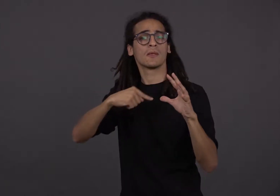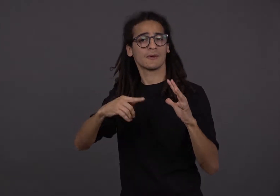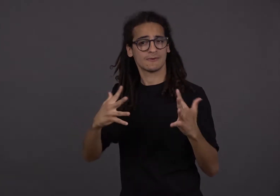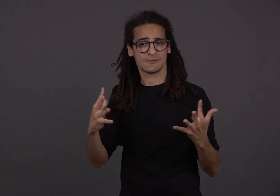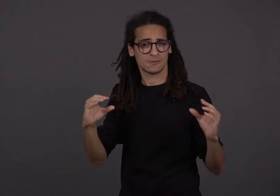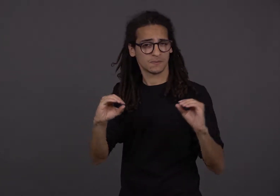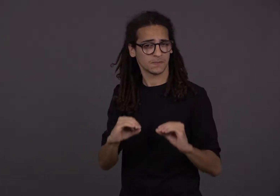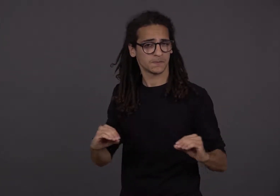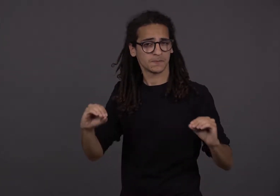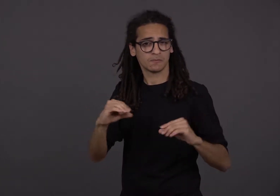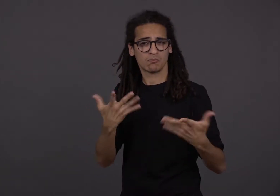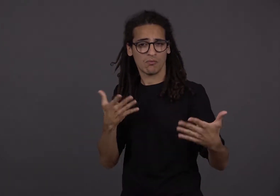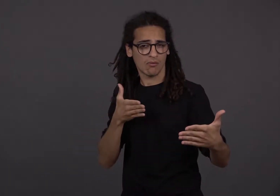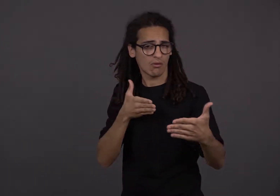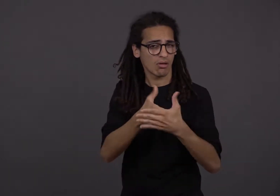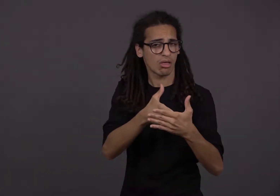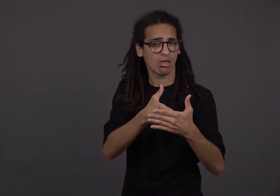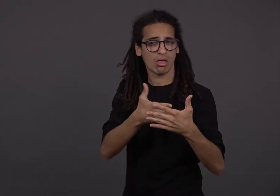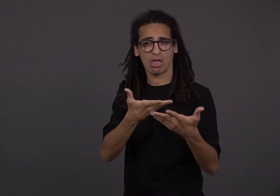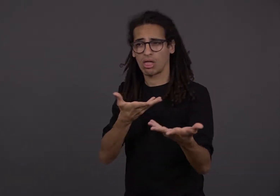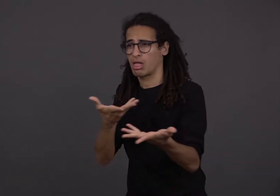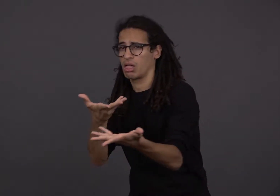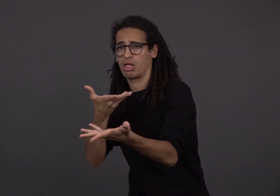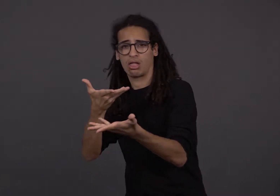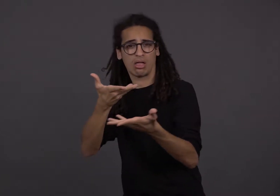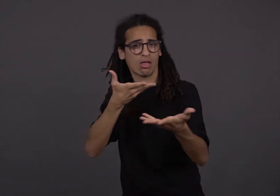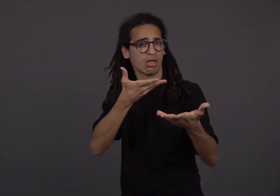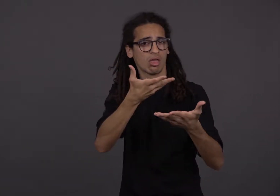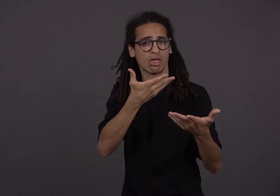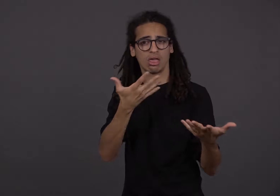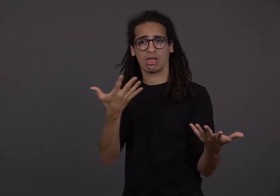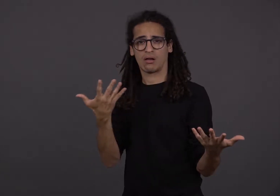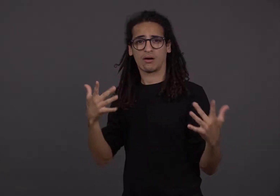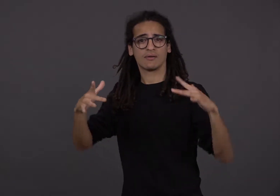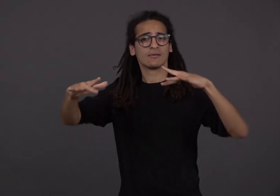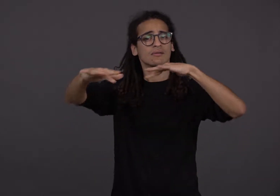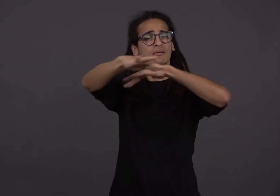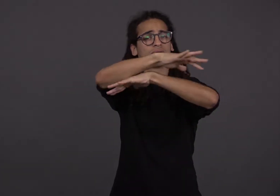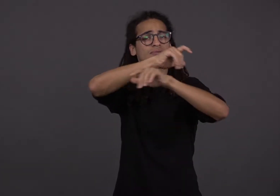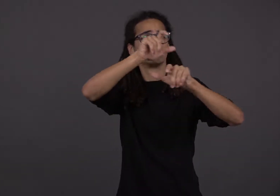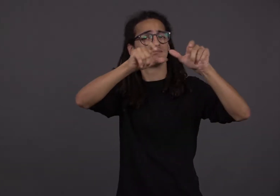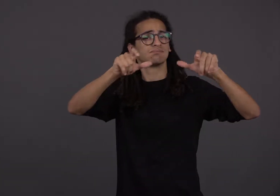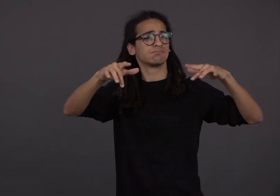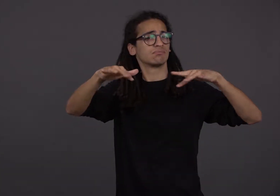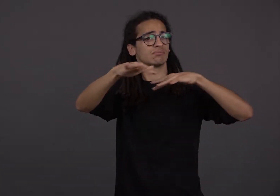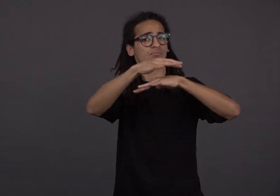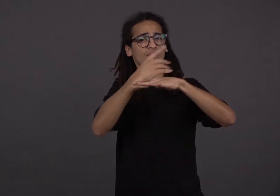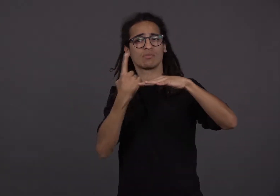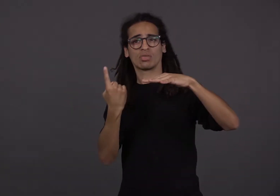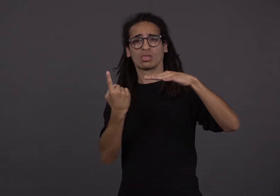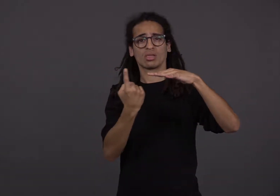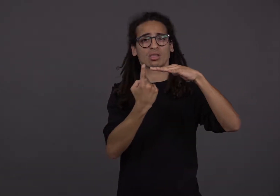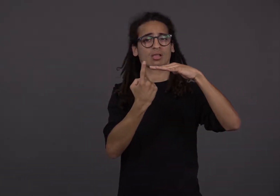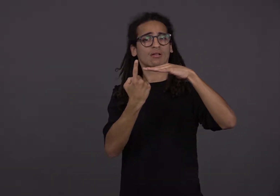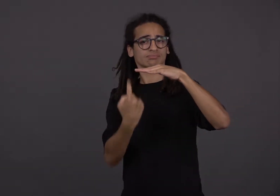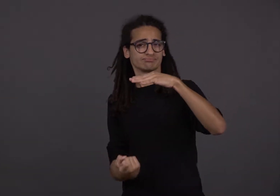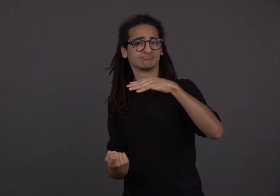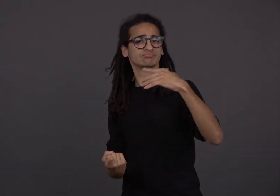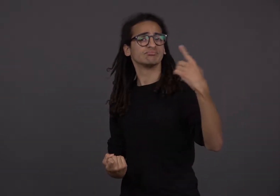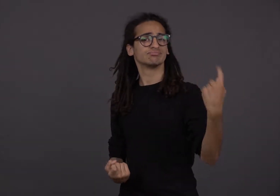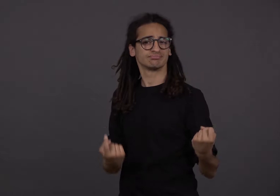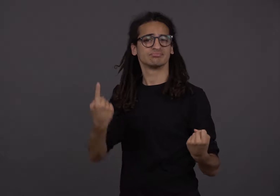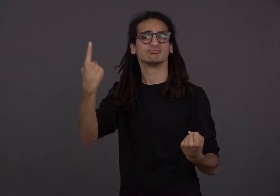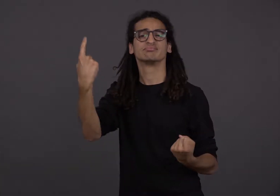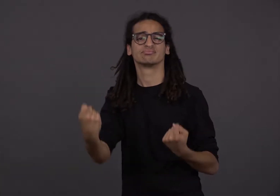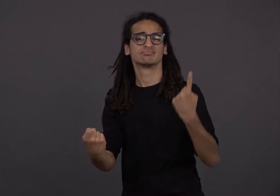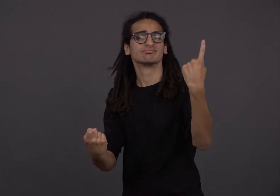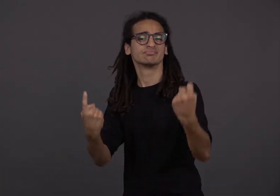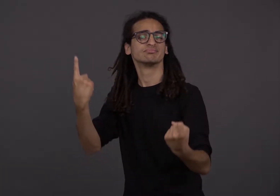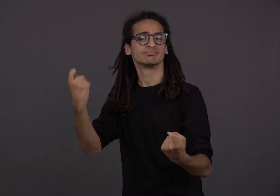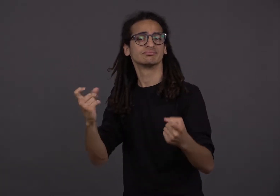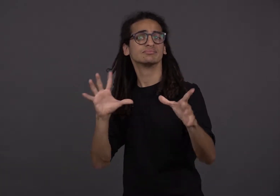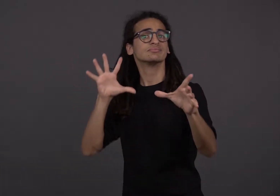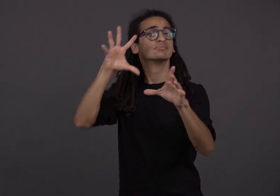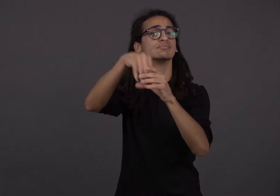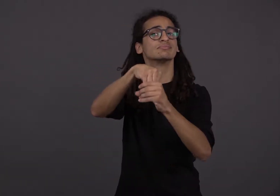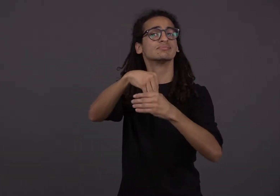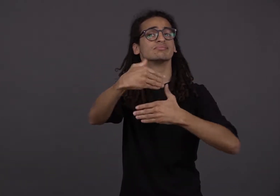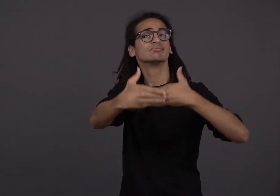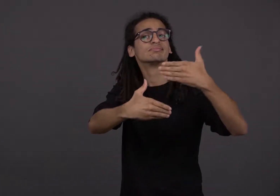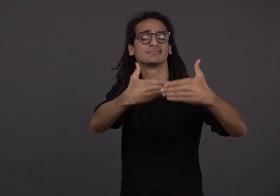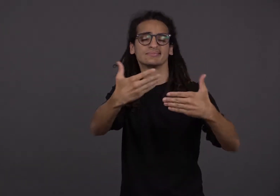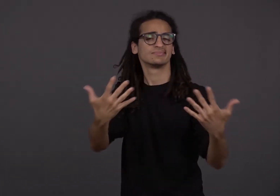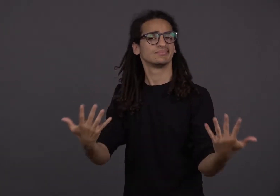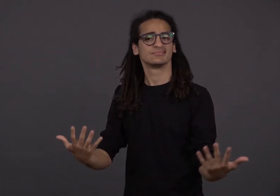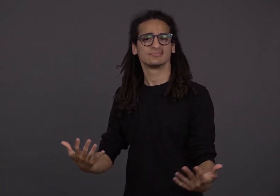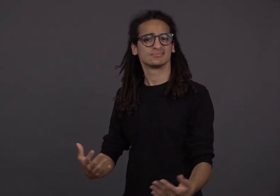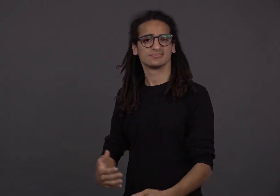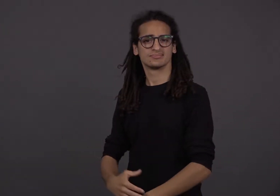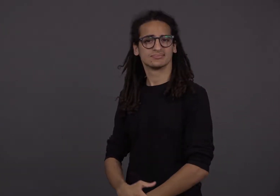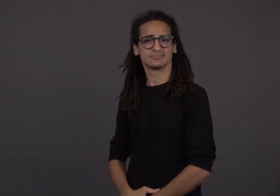to language and isolating them from society and opportunity over the course of their lives.”